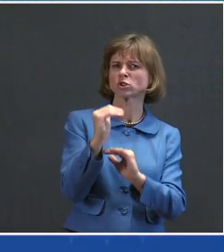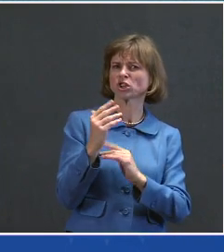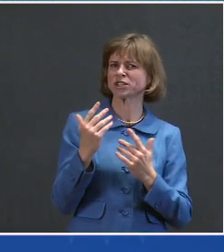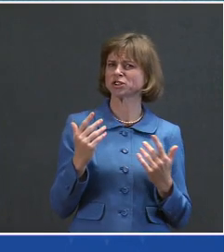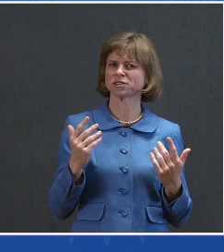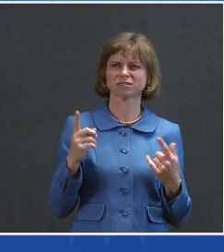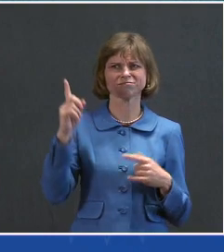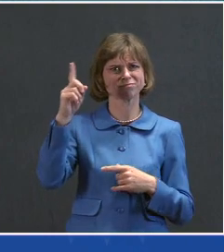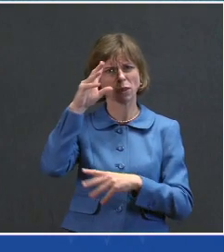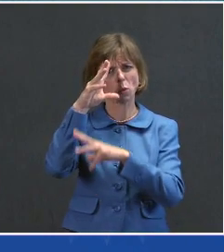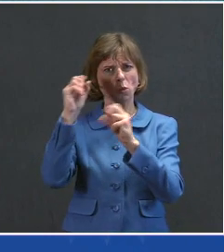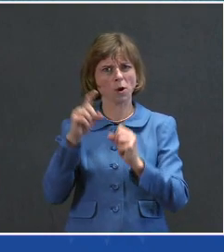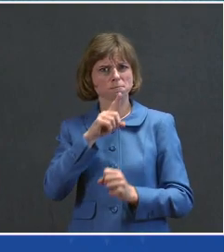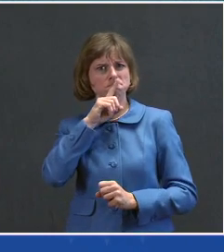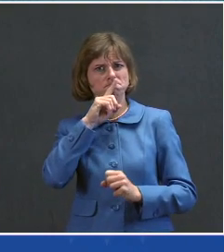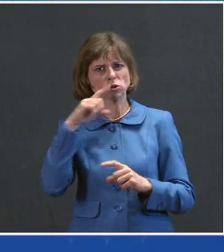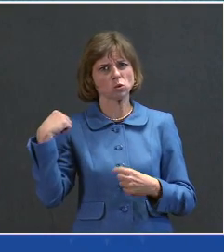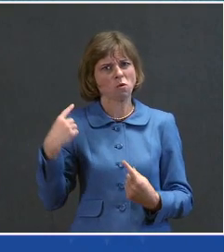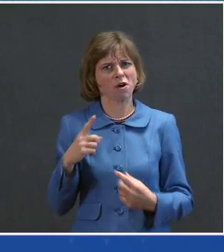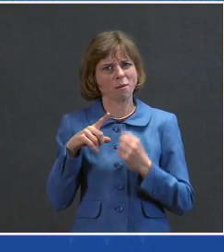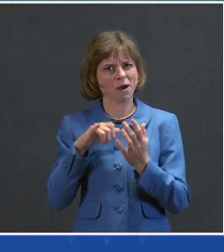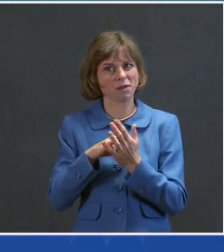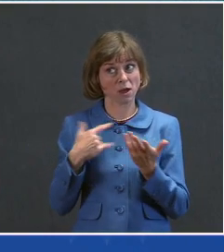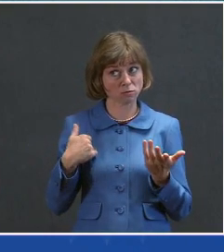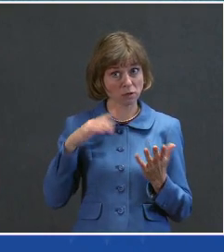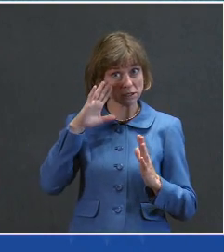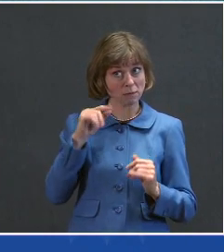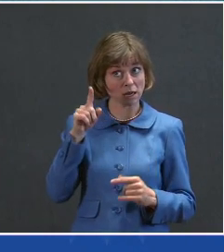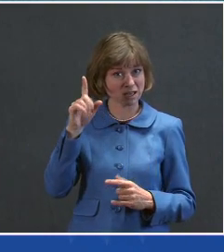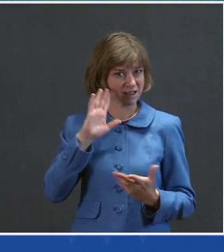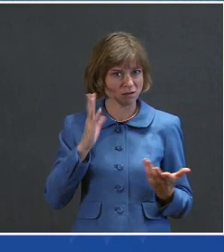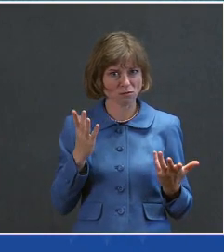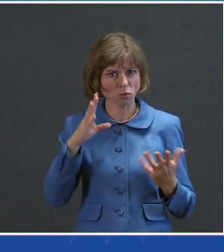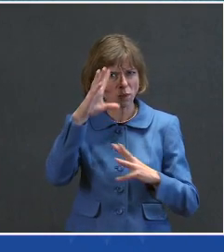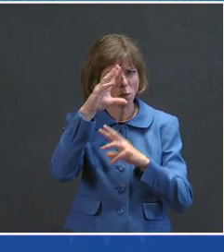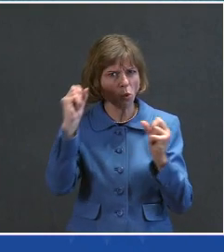Should we expect to hear from the President? Has the President been directly lobbying governors